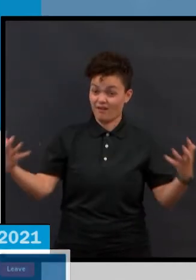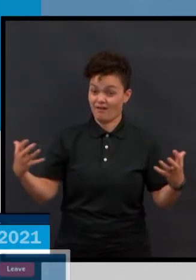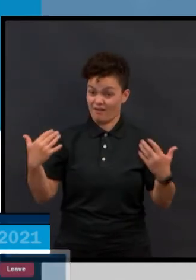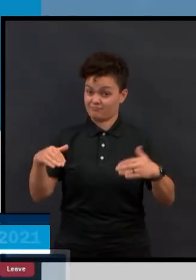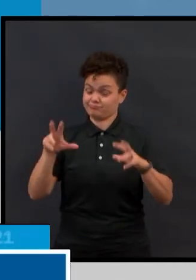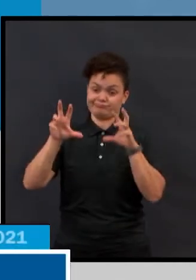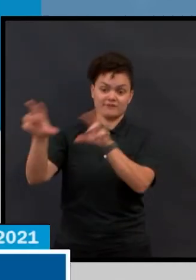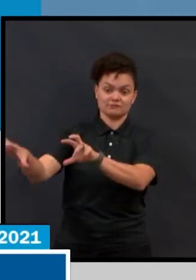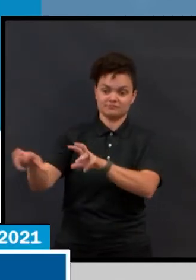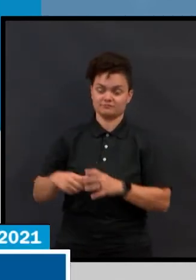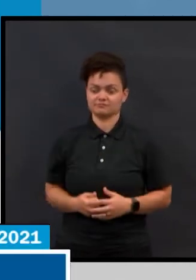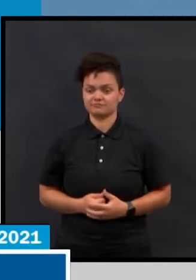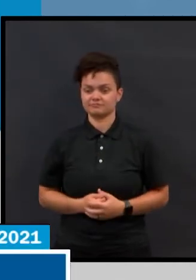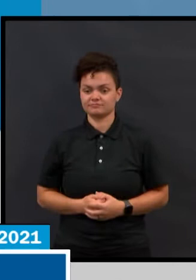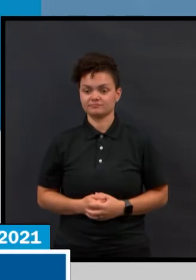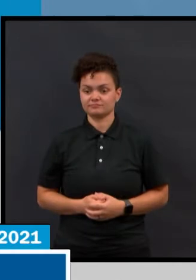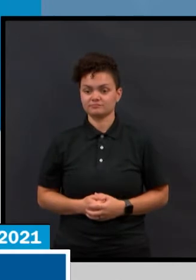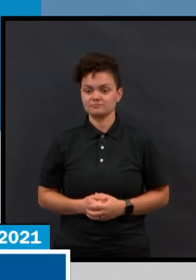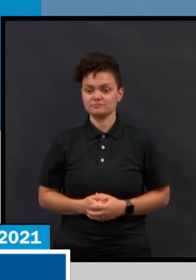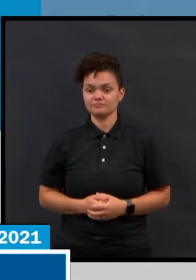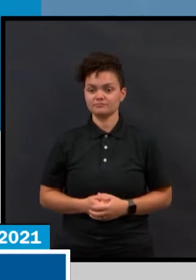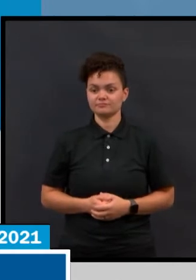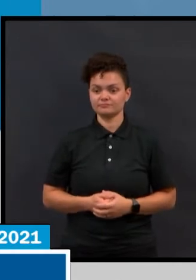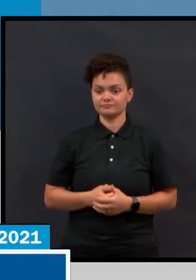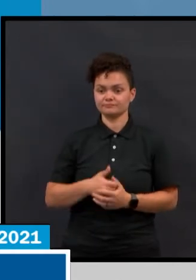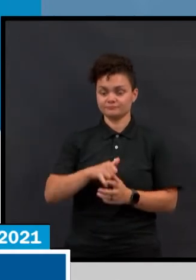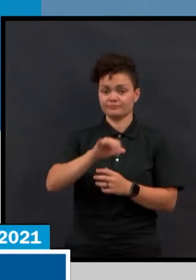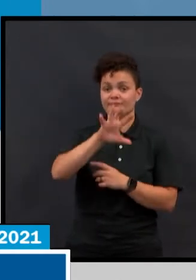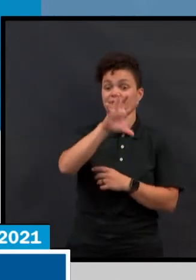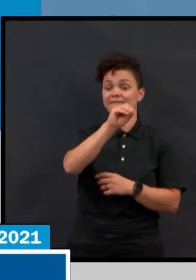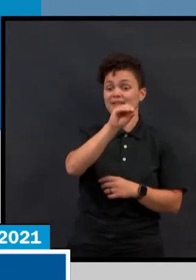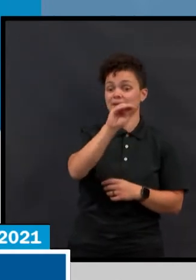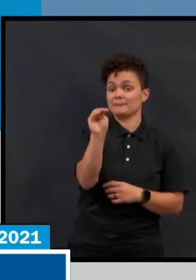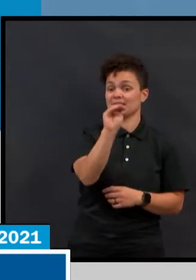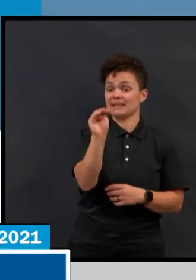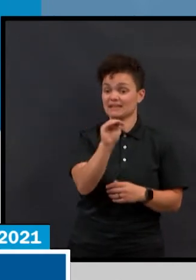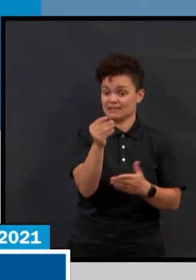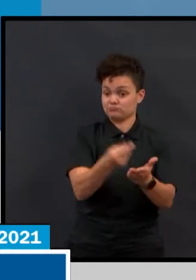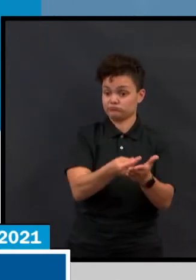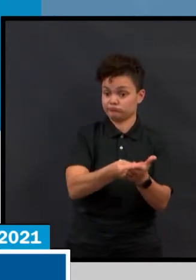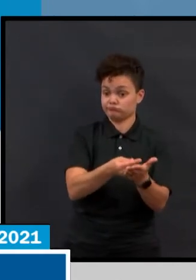million dollar impact fund uh one of the sectors that have been greatly impacted and had been